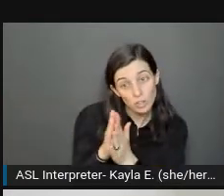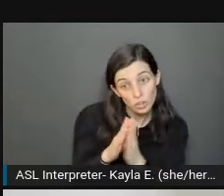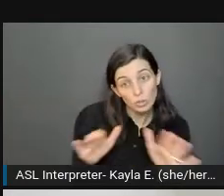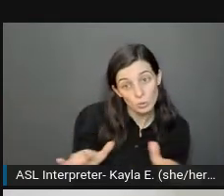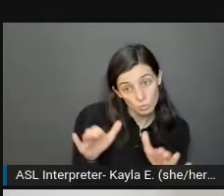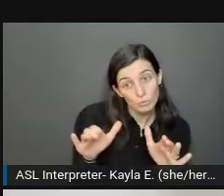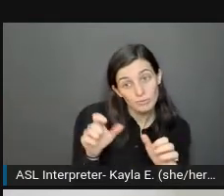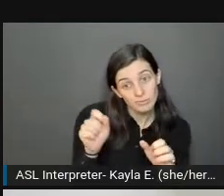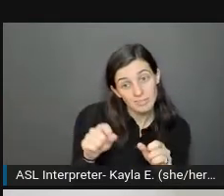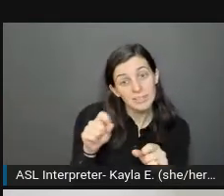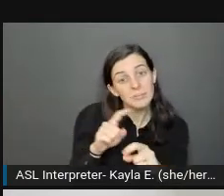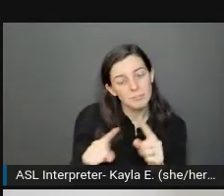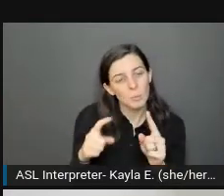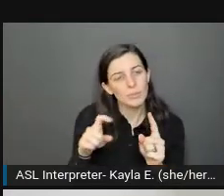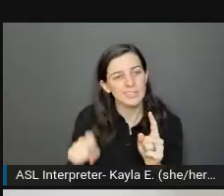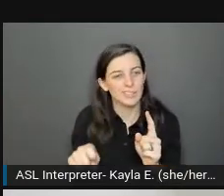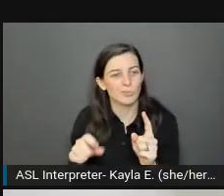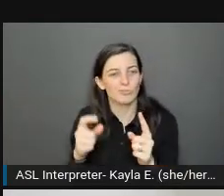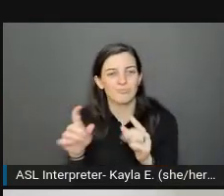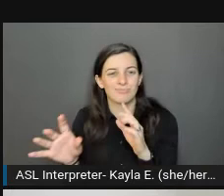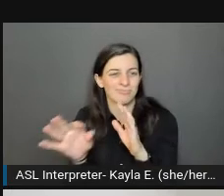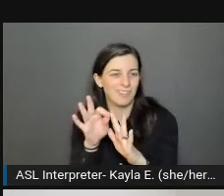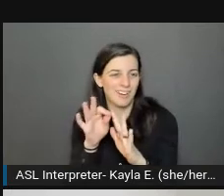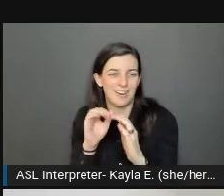Therefore, we need to find a happy medium.